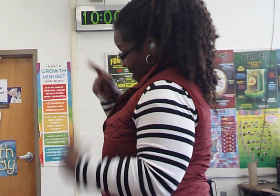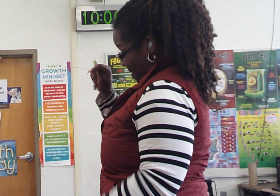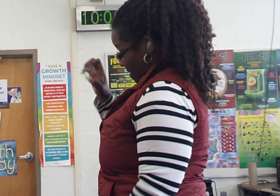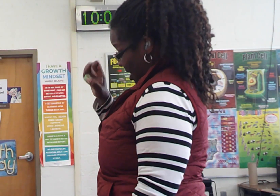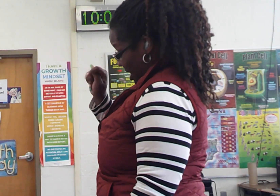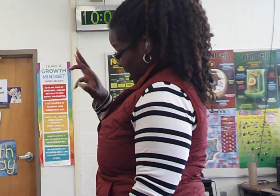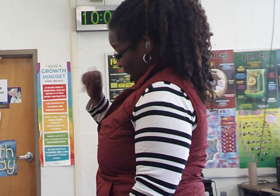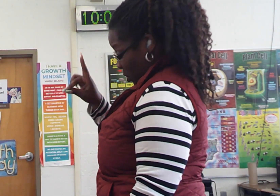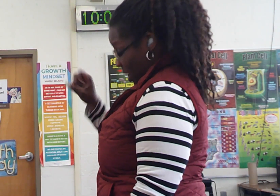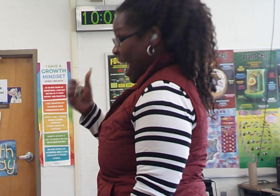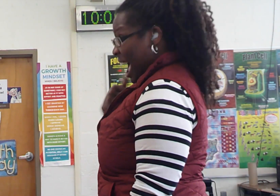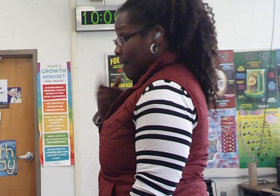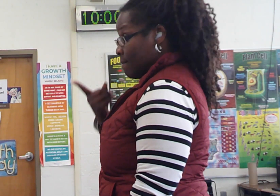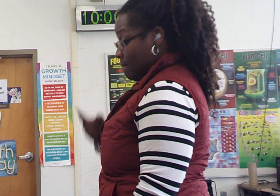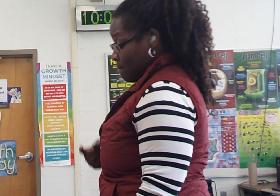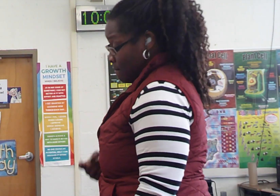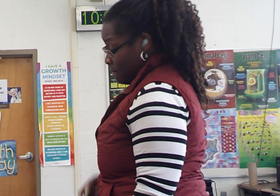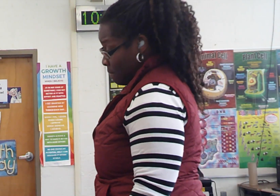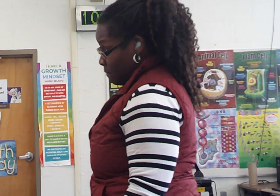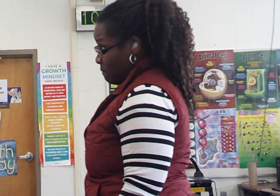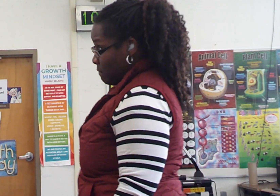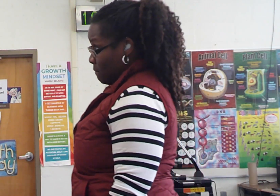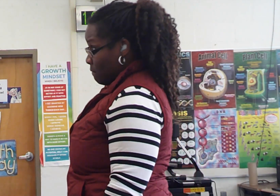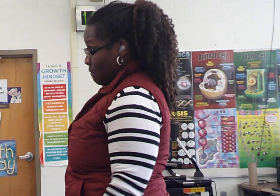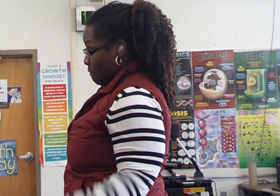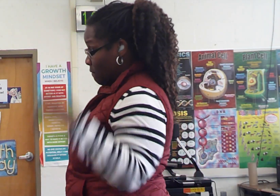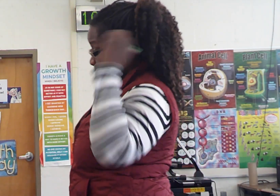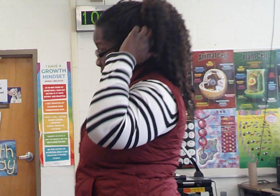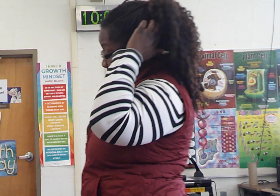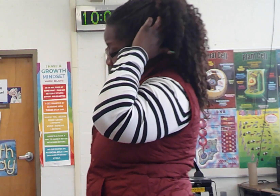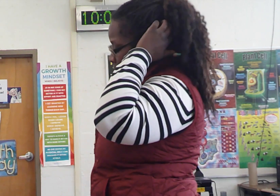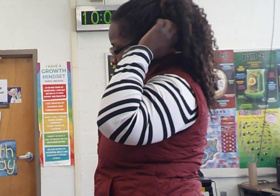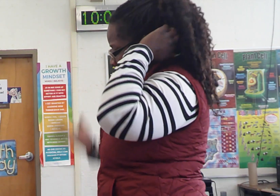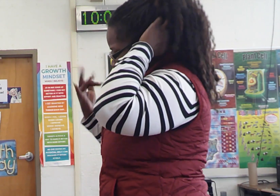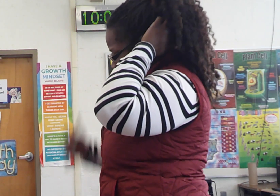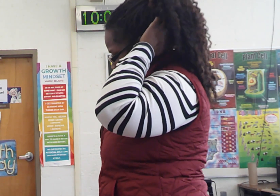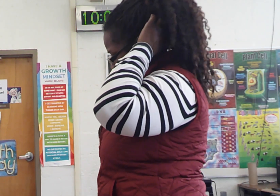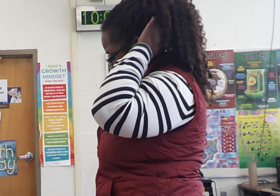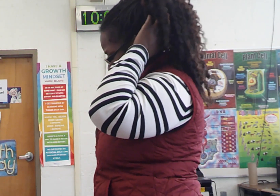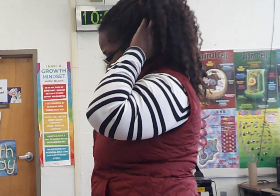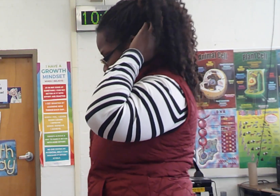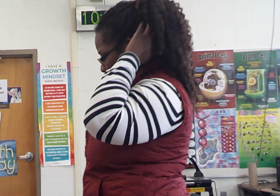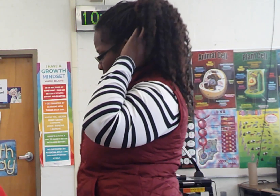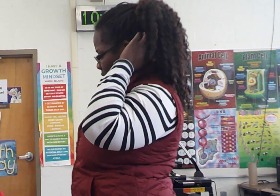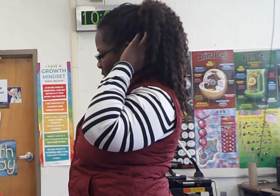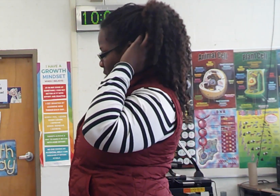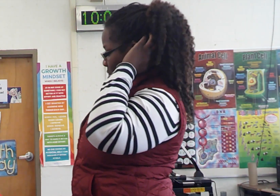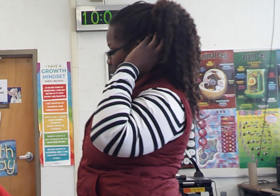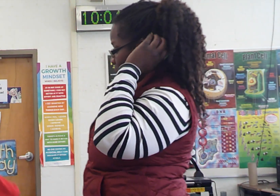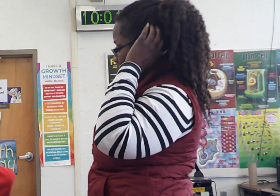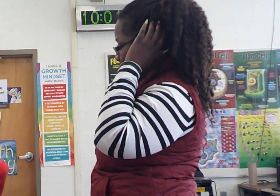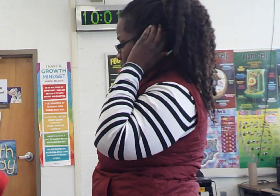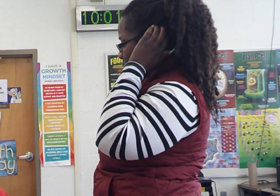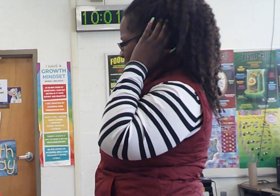They have tetrad cow.